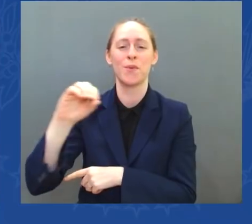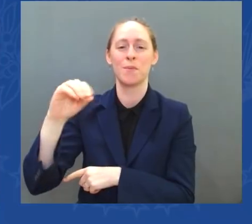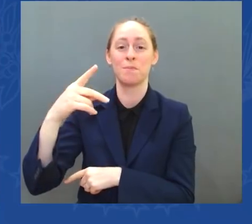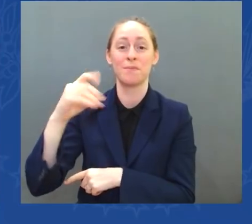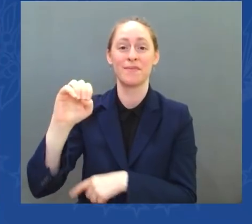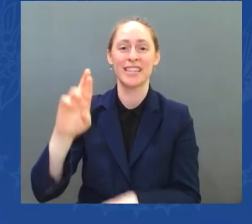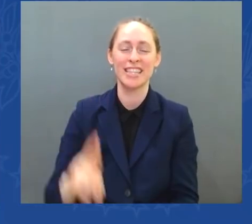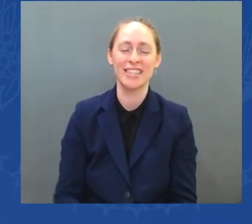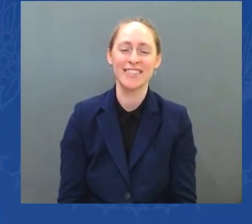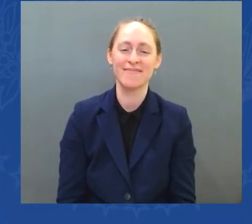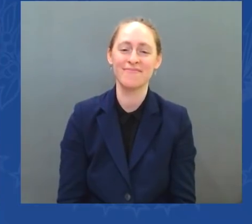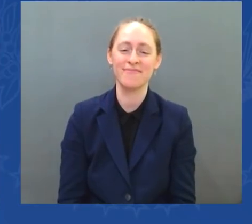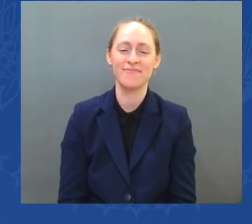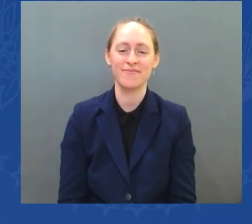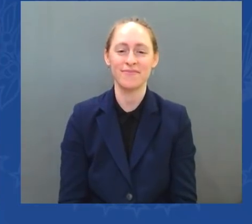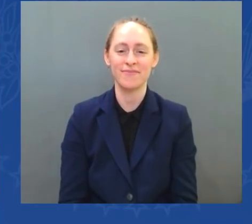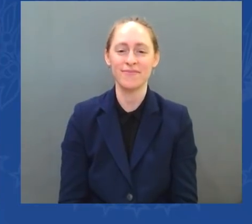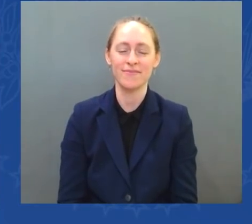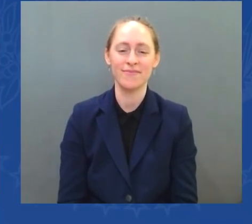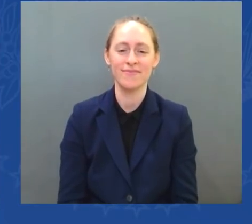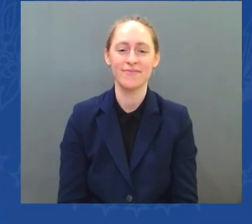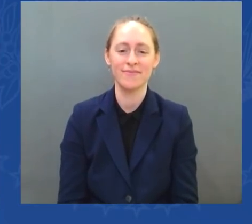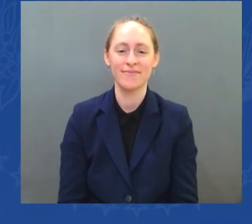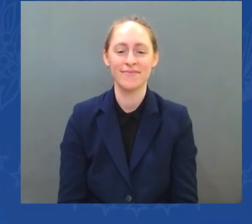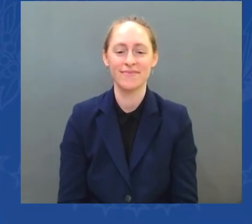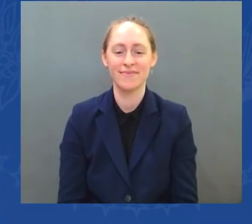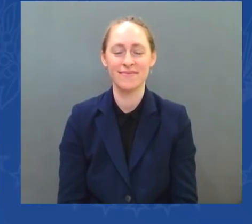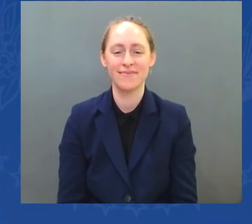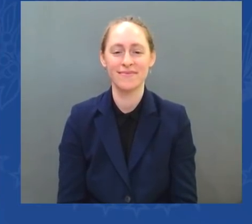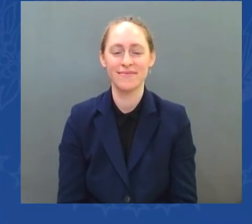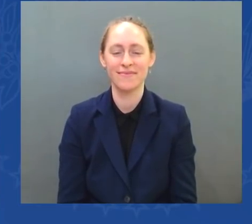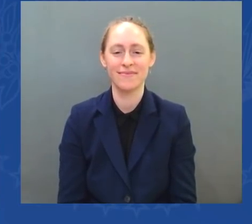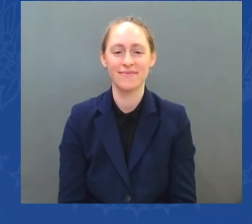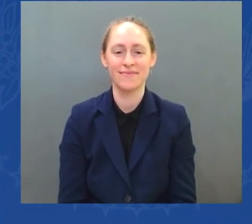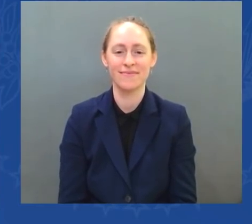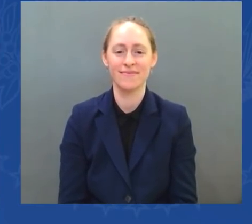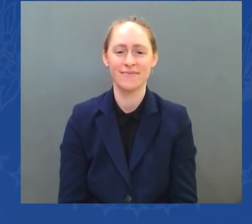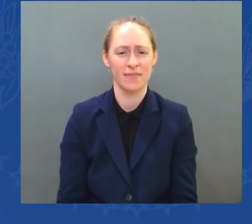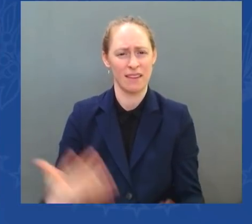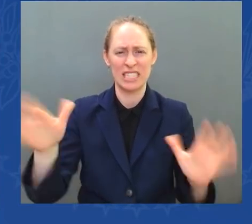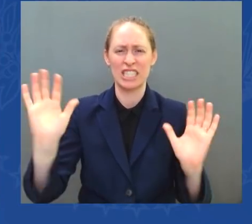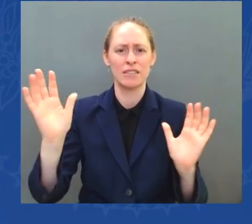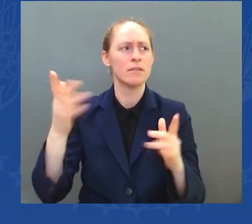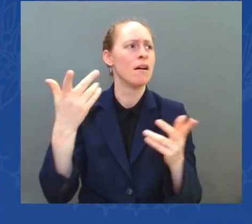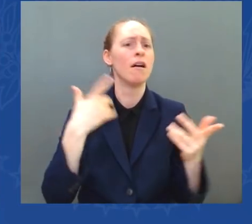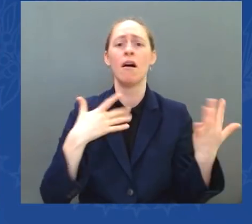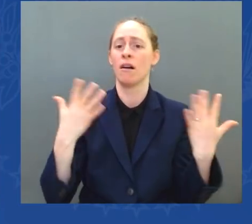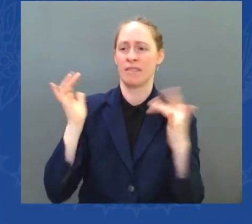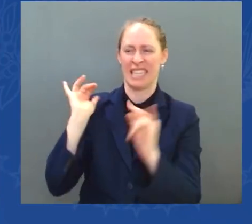Roy's proved himself to be, not a joke, one of the finest governors in the nation. He's displayed so many talents.